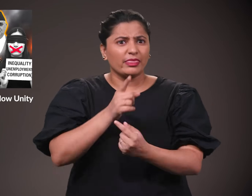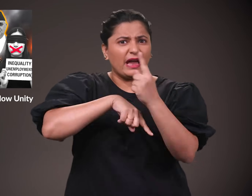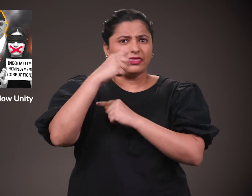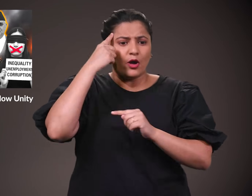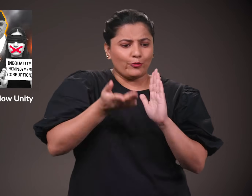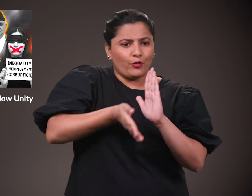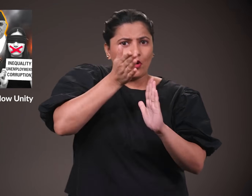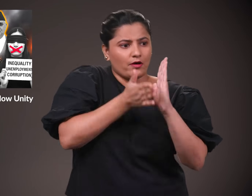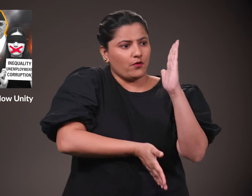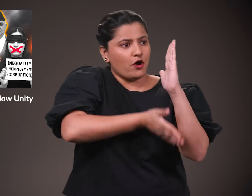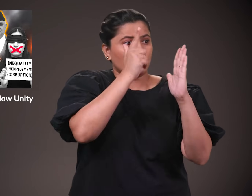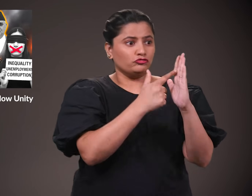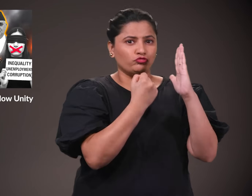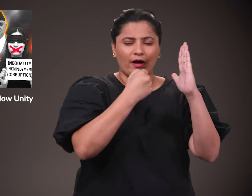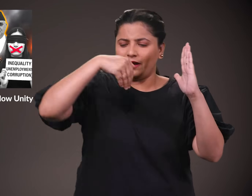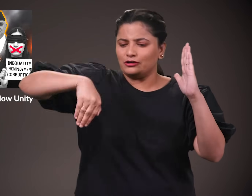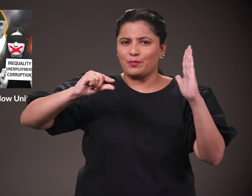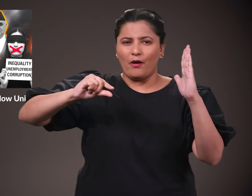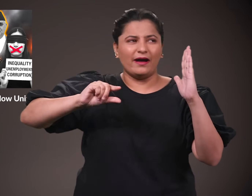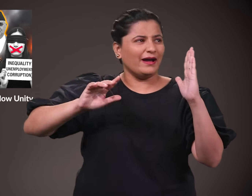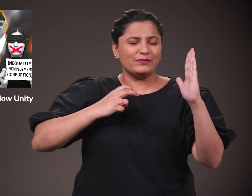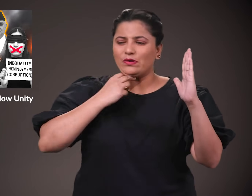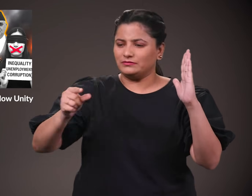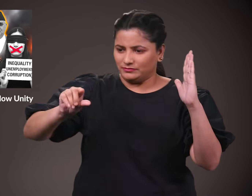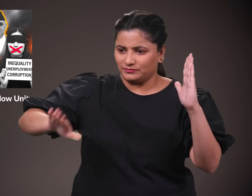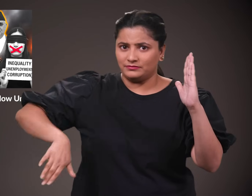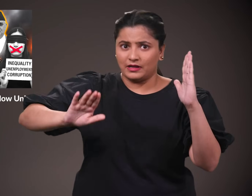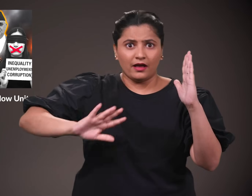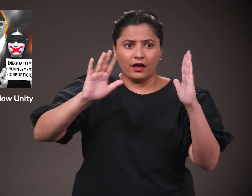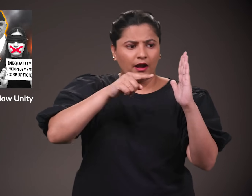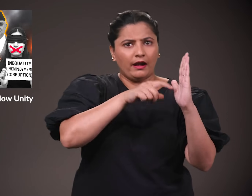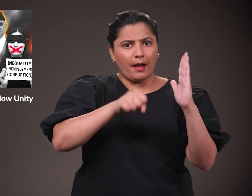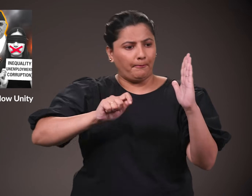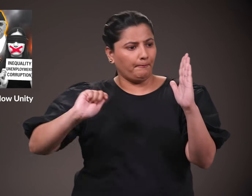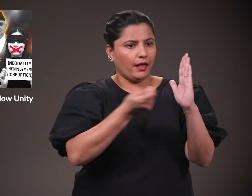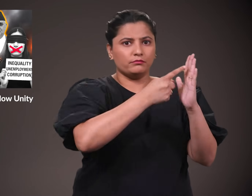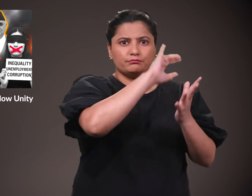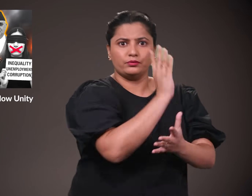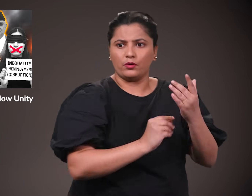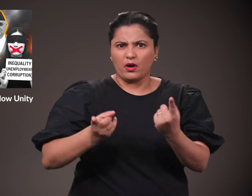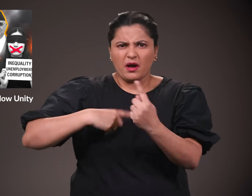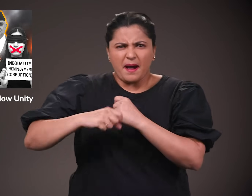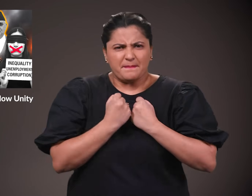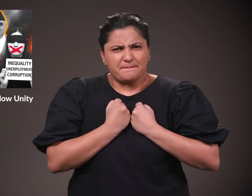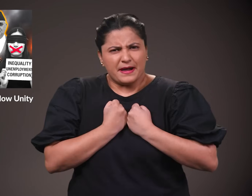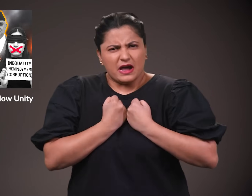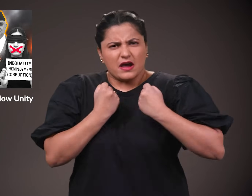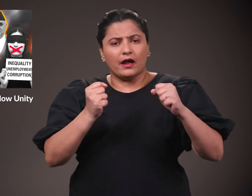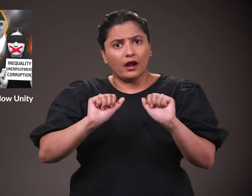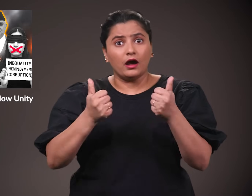Even the strongest walls can fall by the collective strength of many voices.